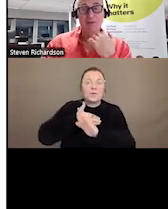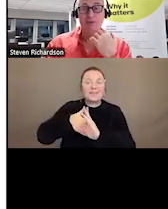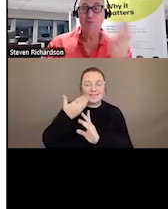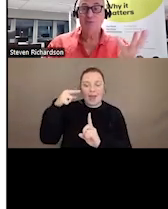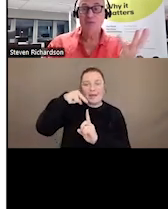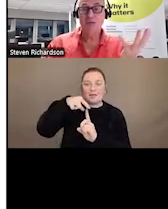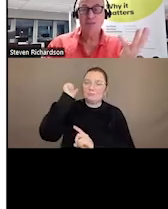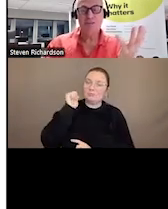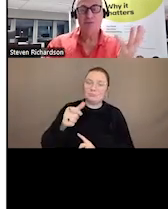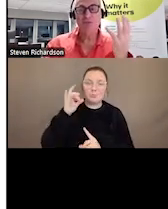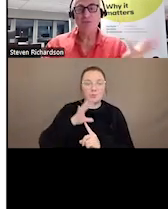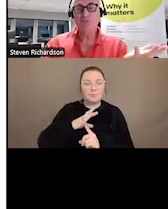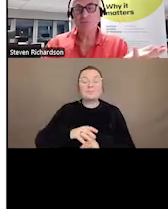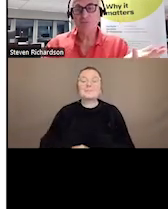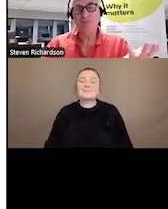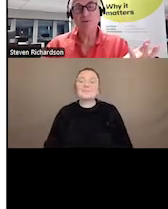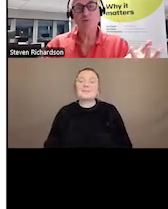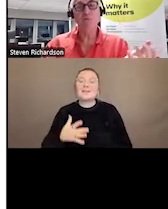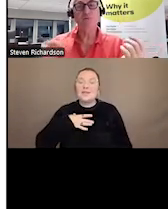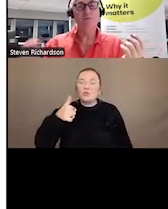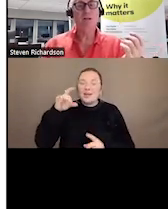You have to use a key message to write a prescription for friends -- phone calls